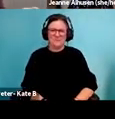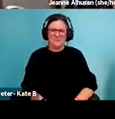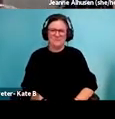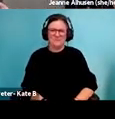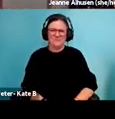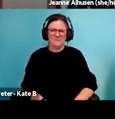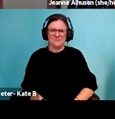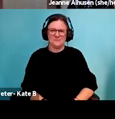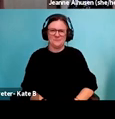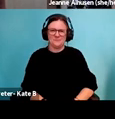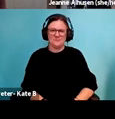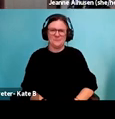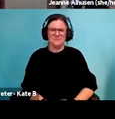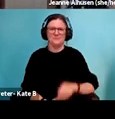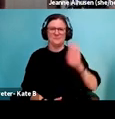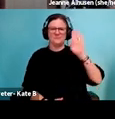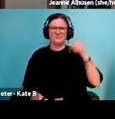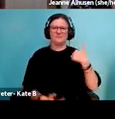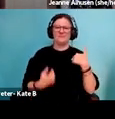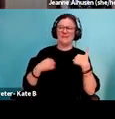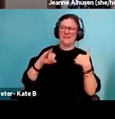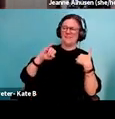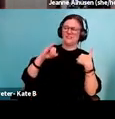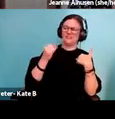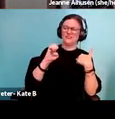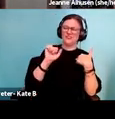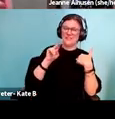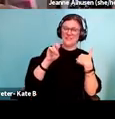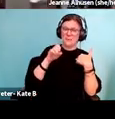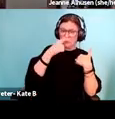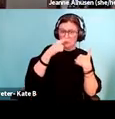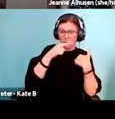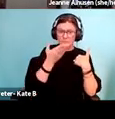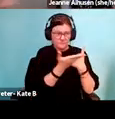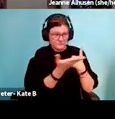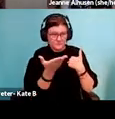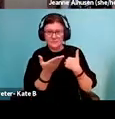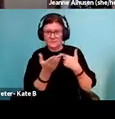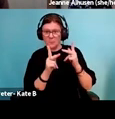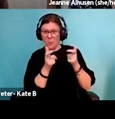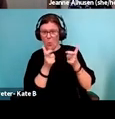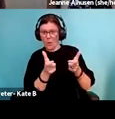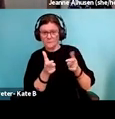[DR. JEANNE ALHUSEN:] I would love it if there are people on the call who have examples